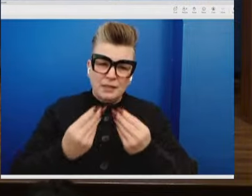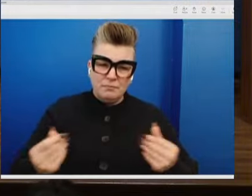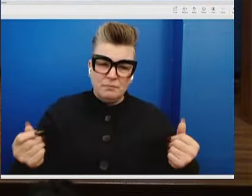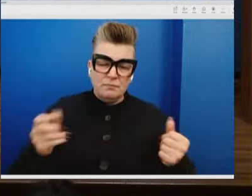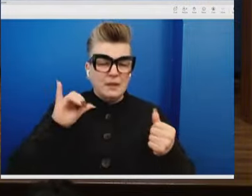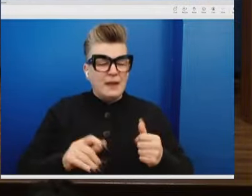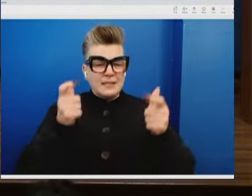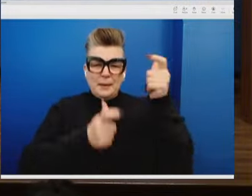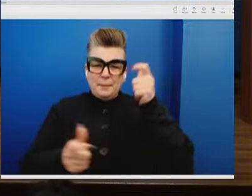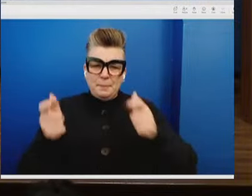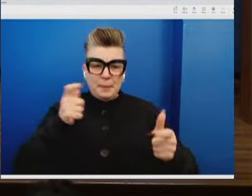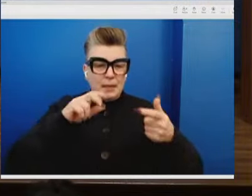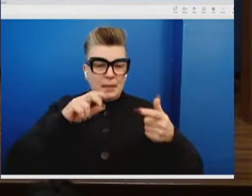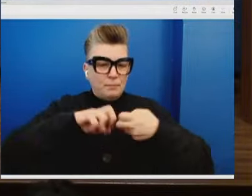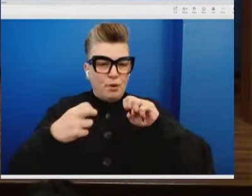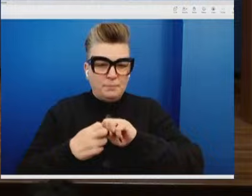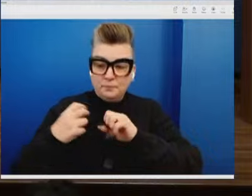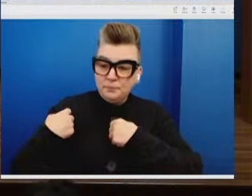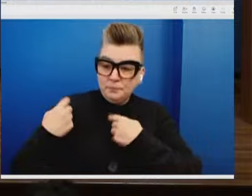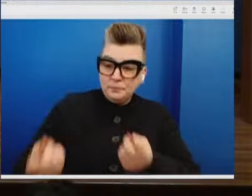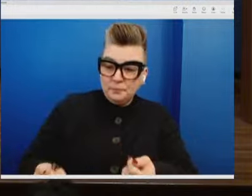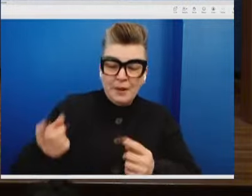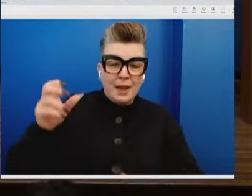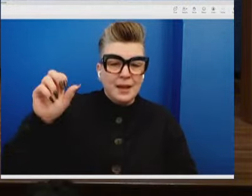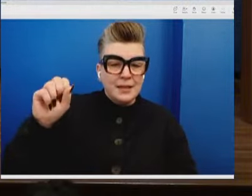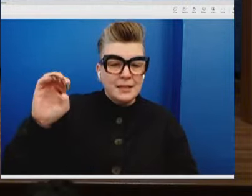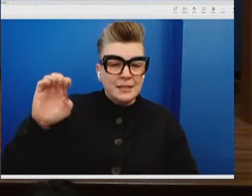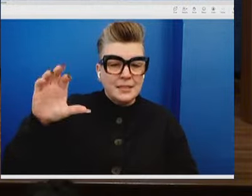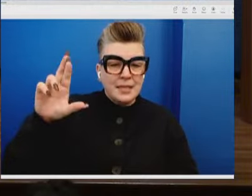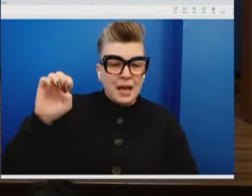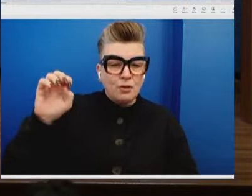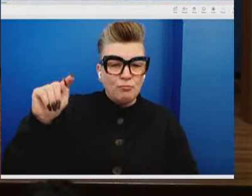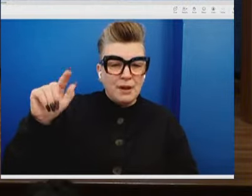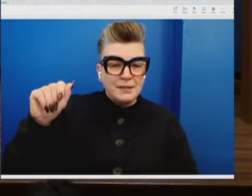time. Secretary Kennedy has been highlighting this issue as he tries to address some of